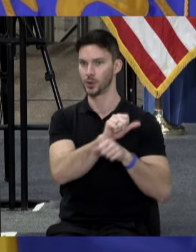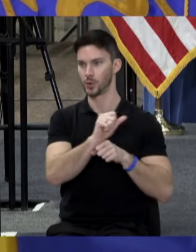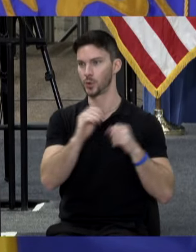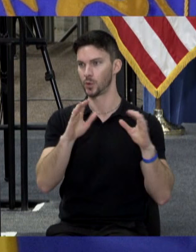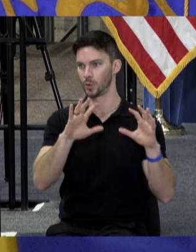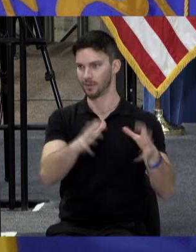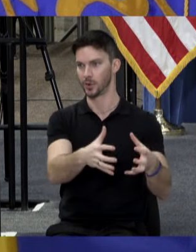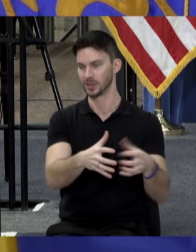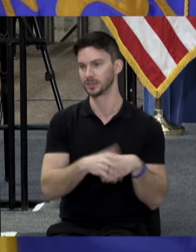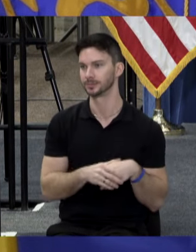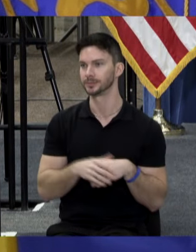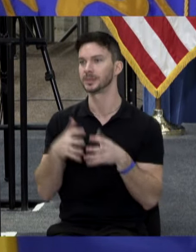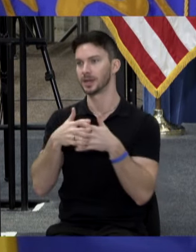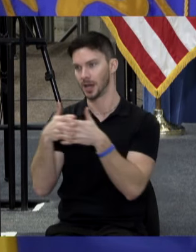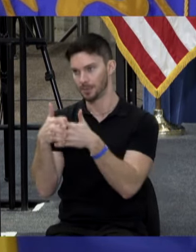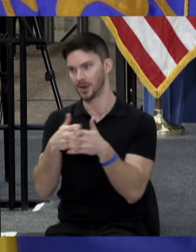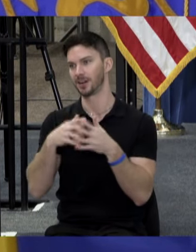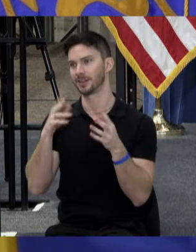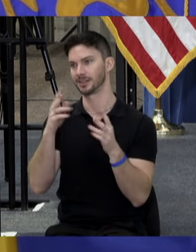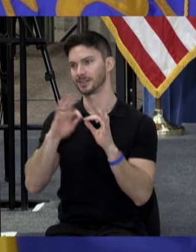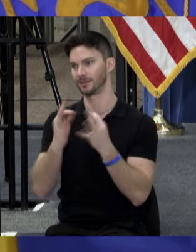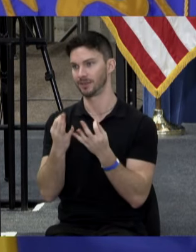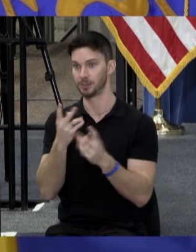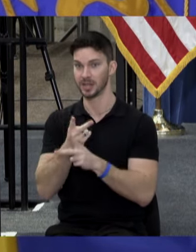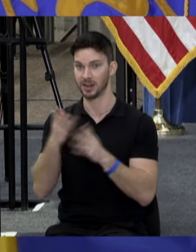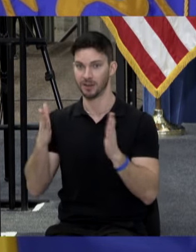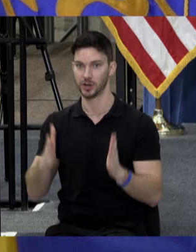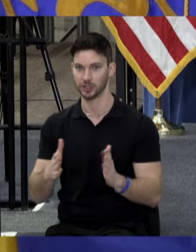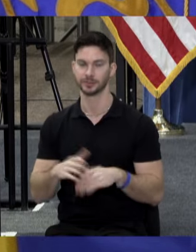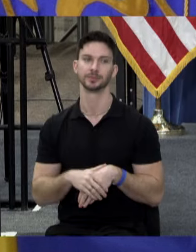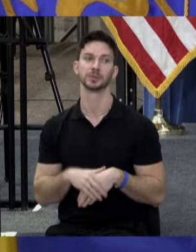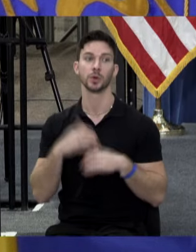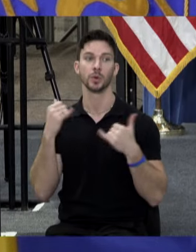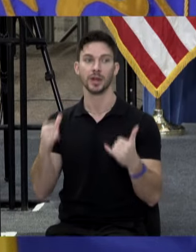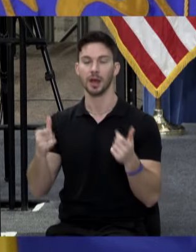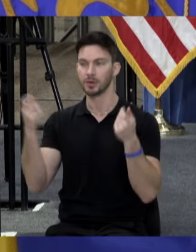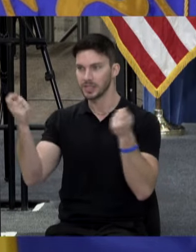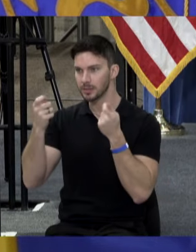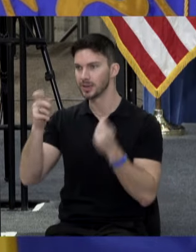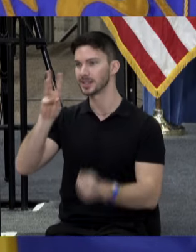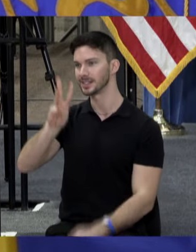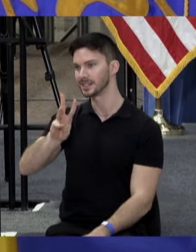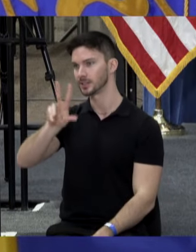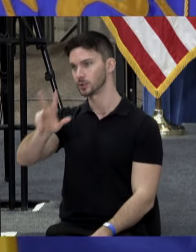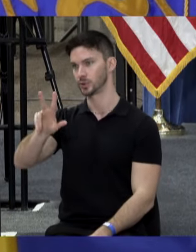Today, we celebrate the more than 63 million Americans who formed the backbone of our